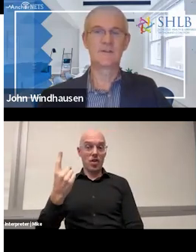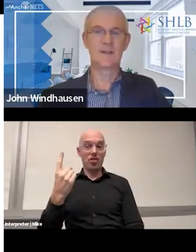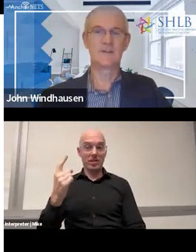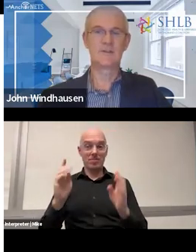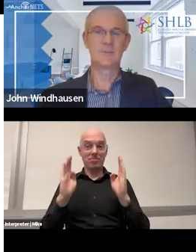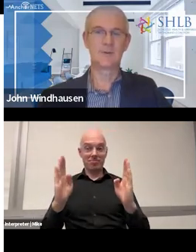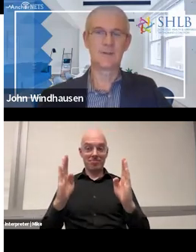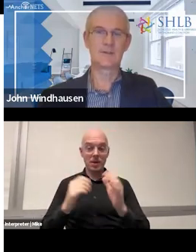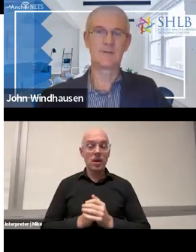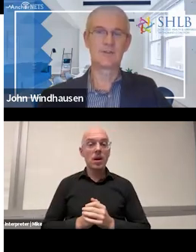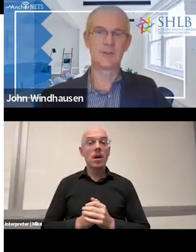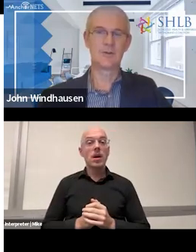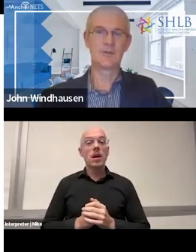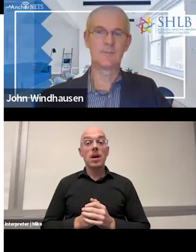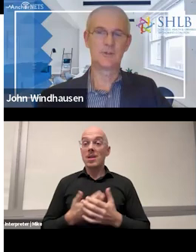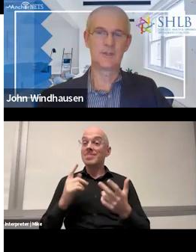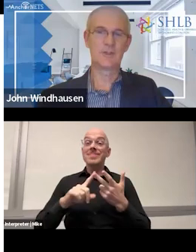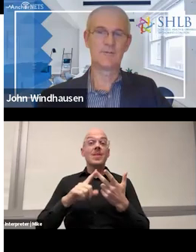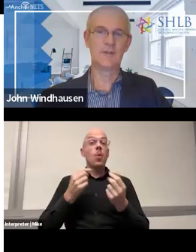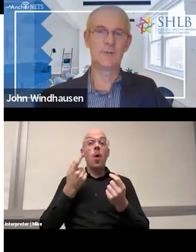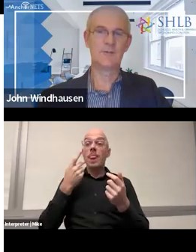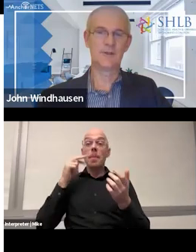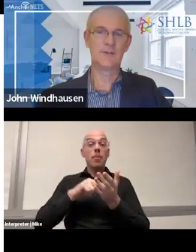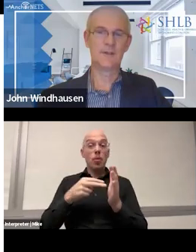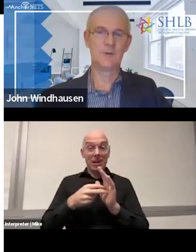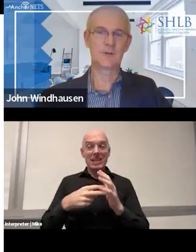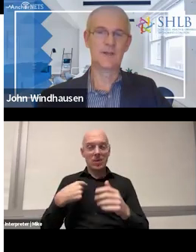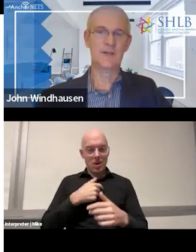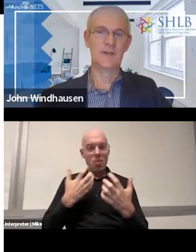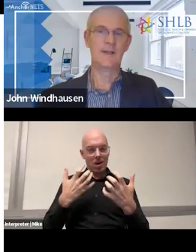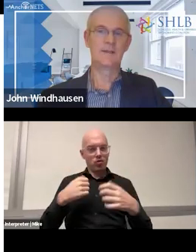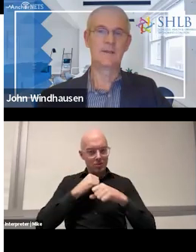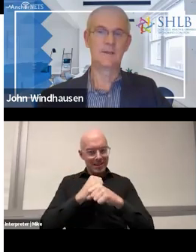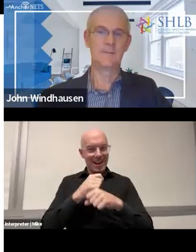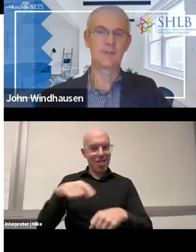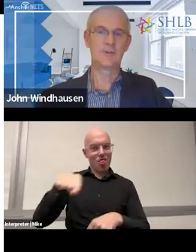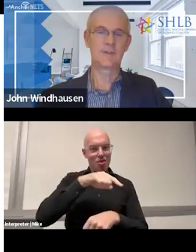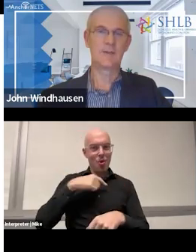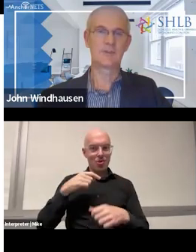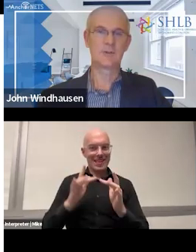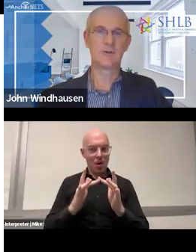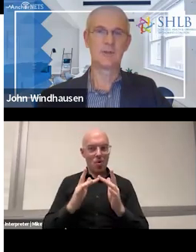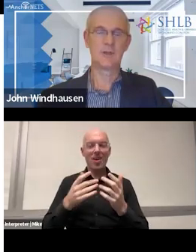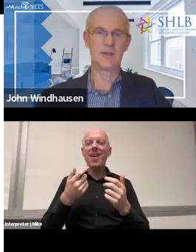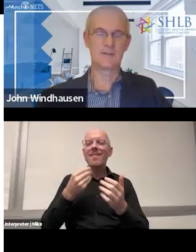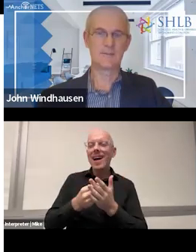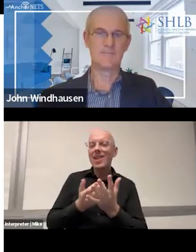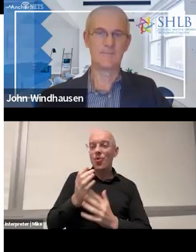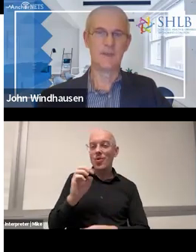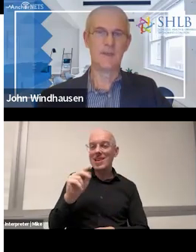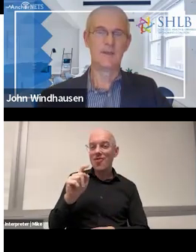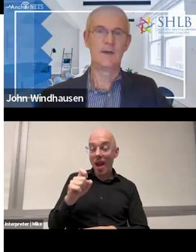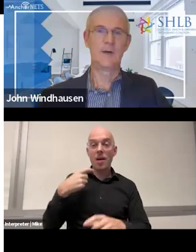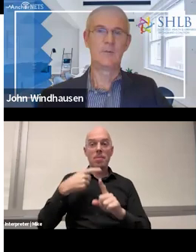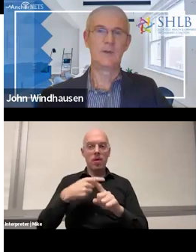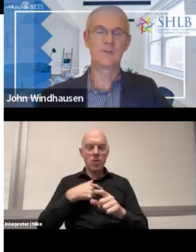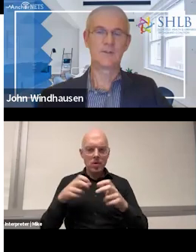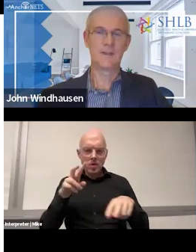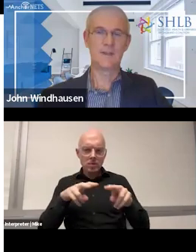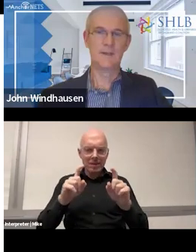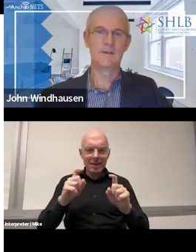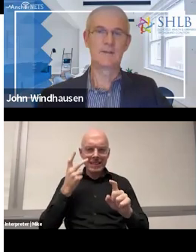John Windhausen: and the purpose, as you can see on the slide, is to protect the security and protection of E-rate funded networks and to measure the cyber security costs.